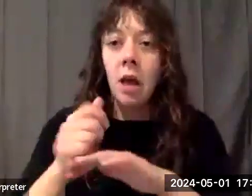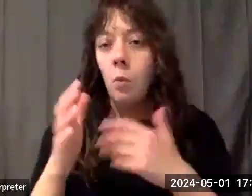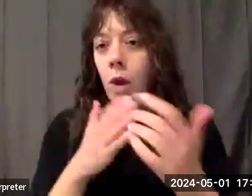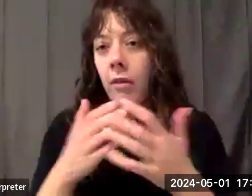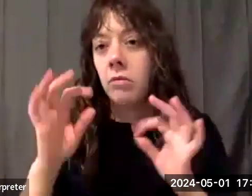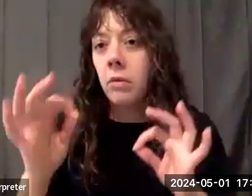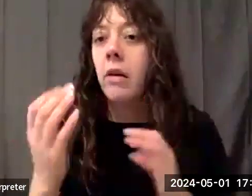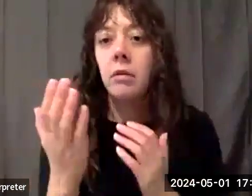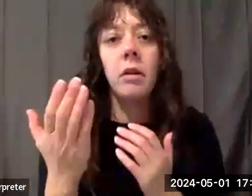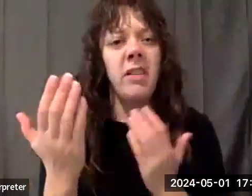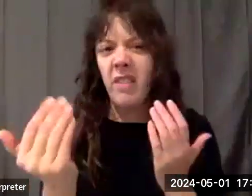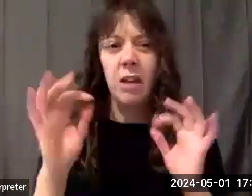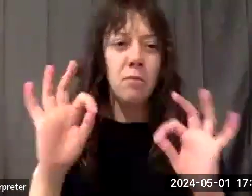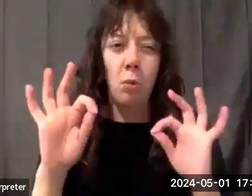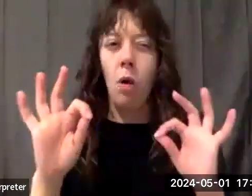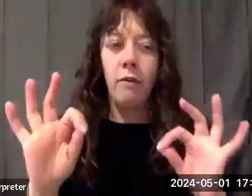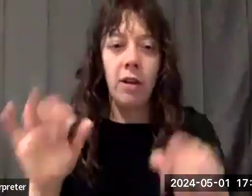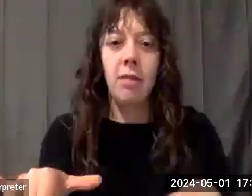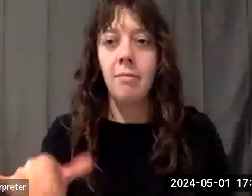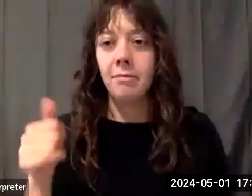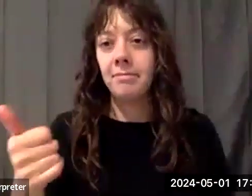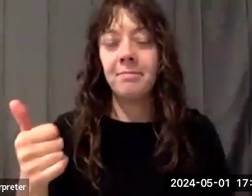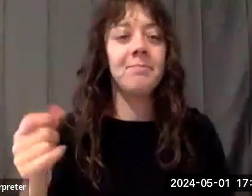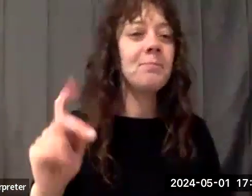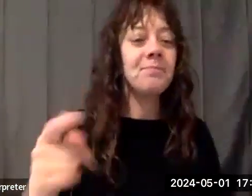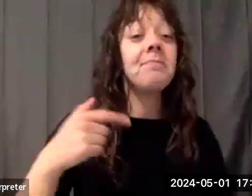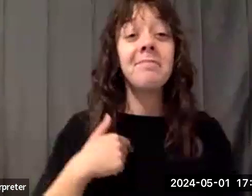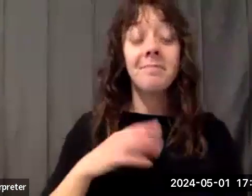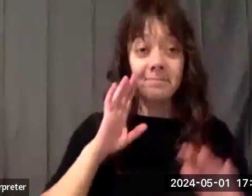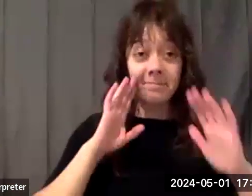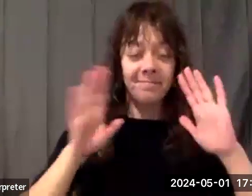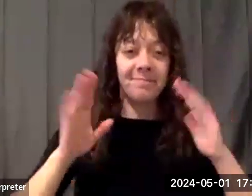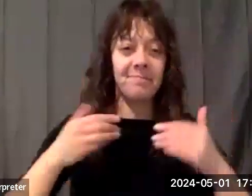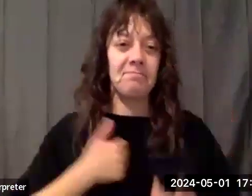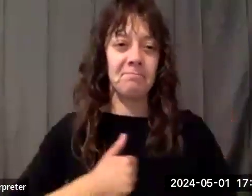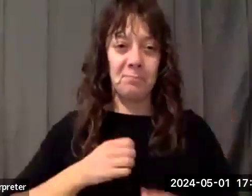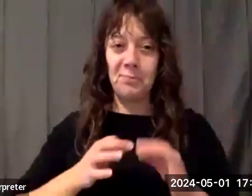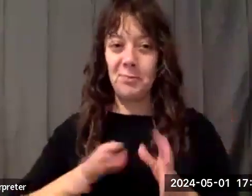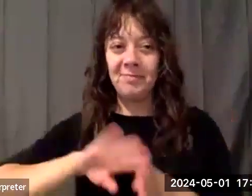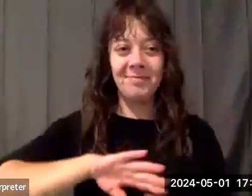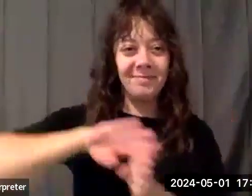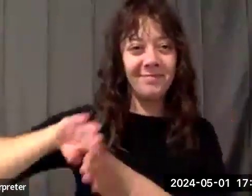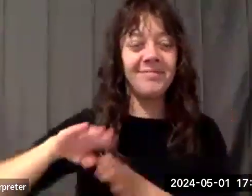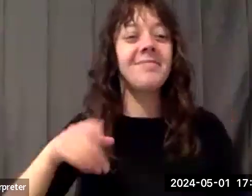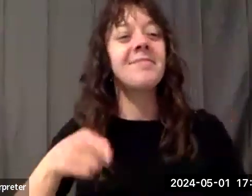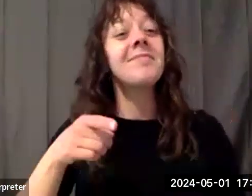Wonderful. Well thank you so much everyone. Hello and welcome to the 2024 Department of Health listening session